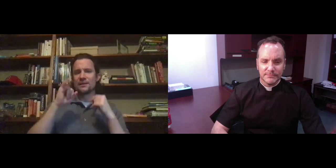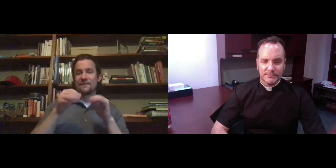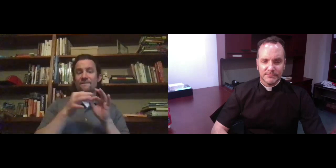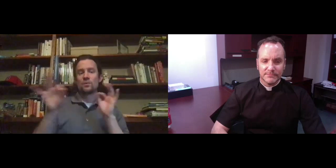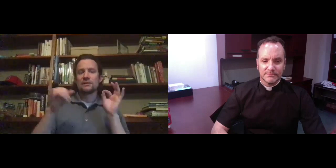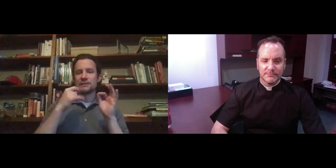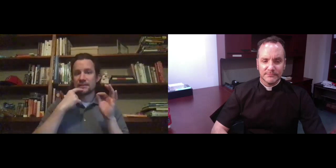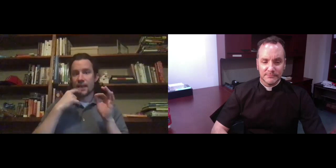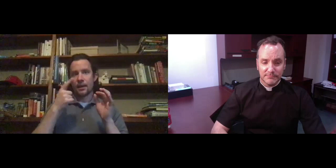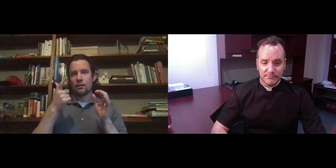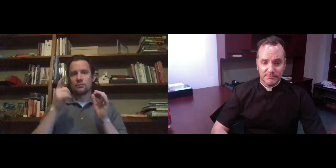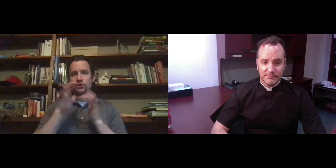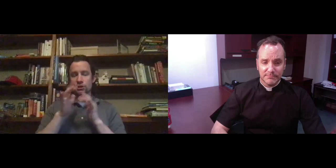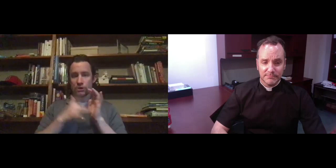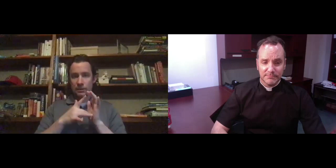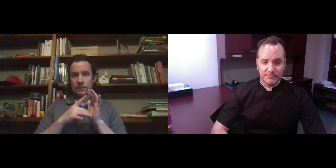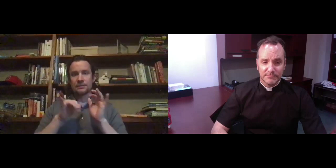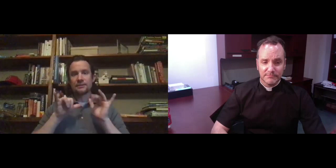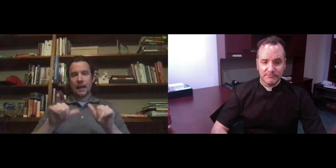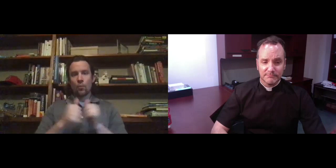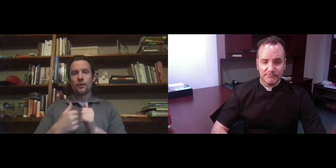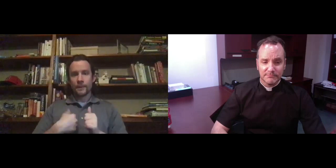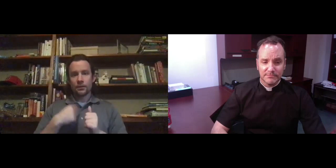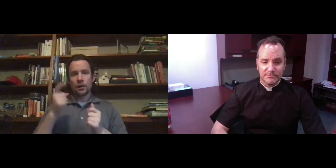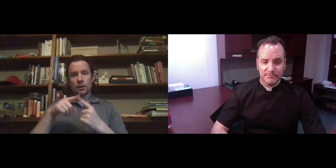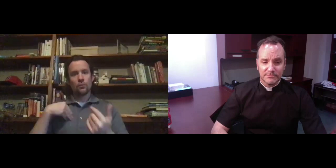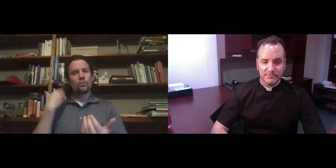journey. And that's my reflection on what this